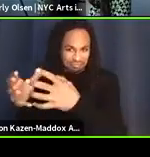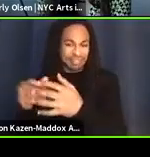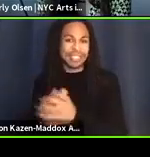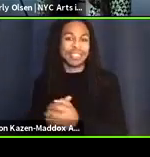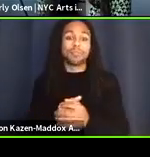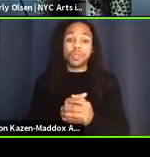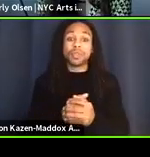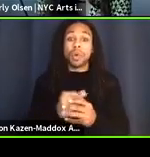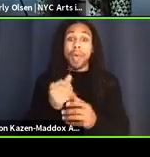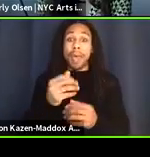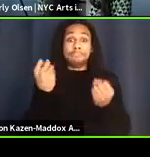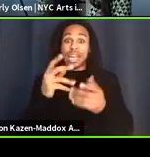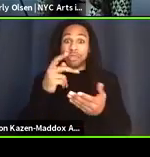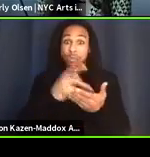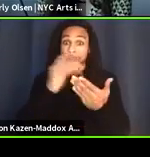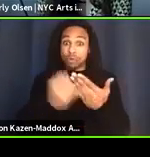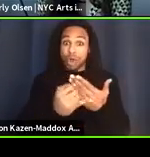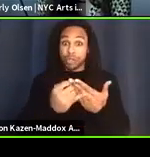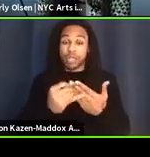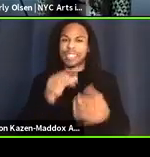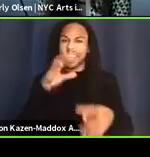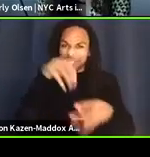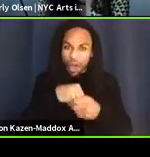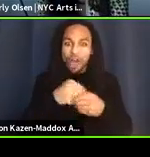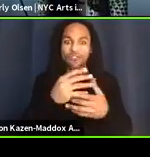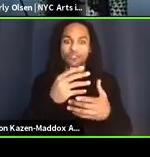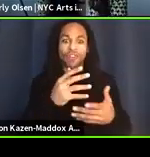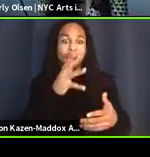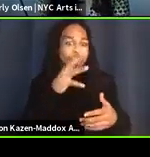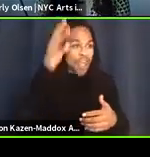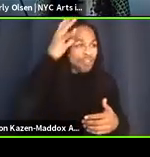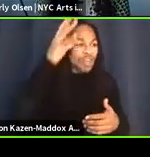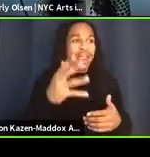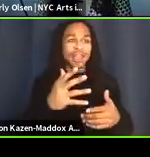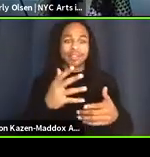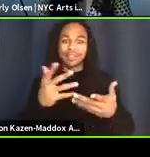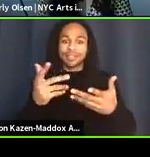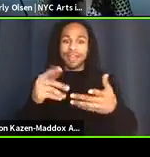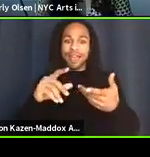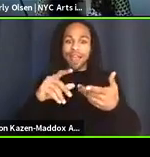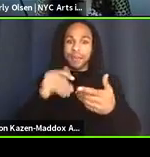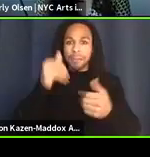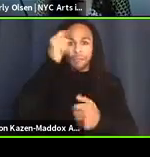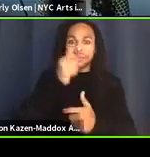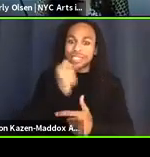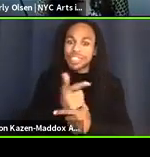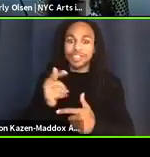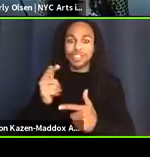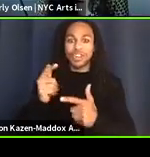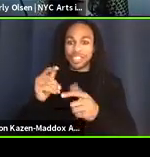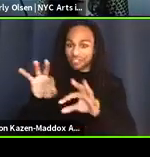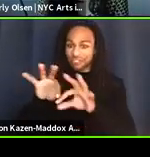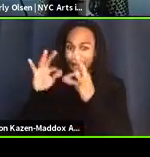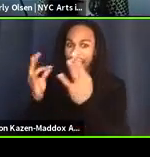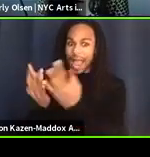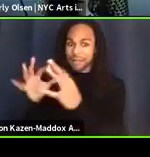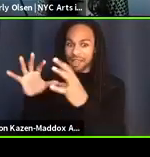challenging for the parents that's why, we have been trying to -- I have been working